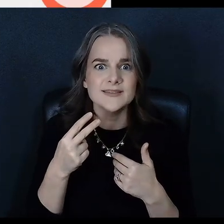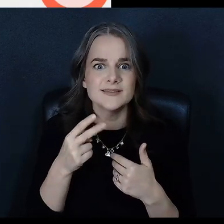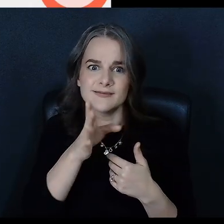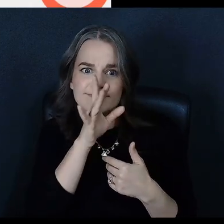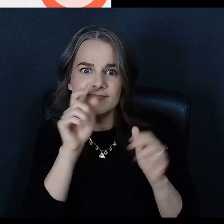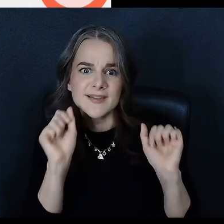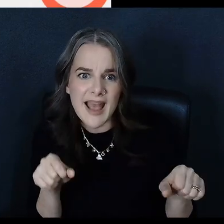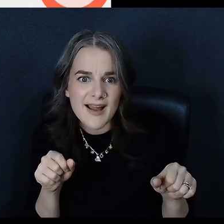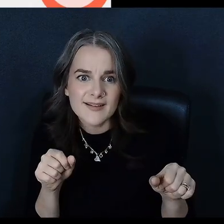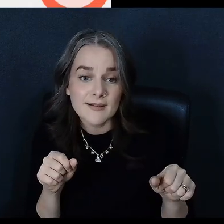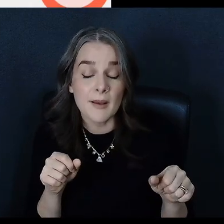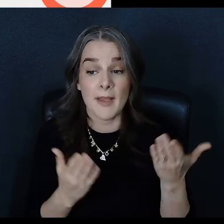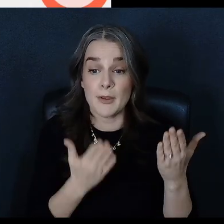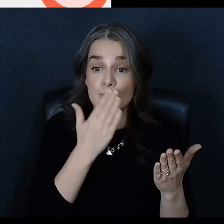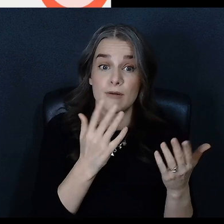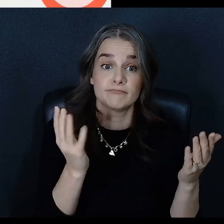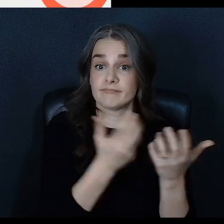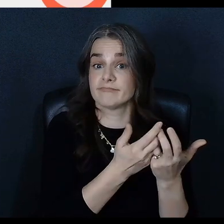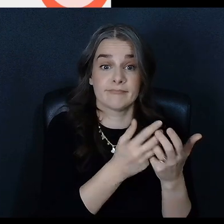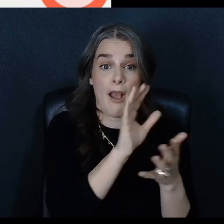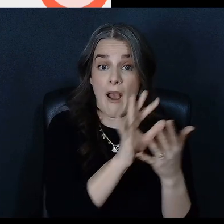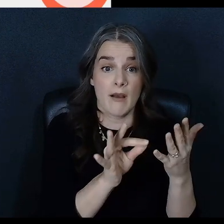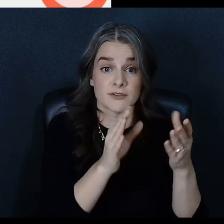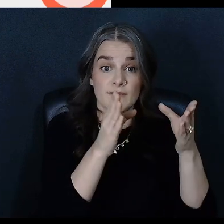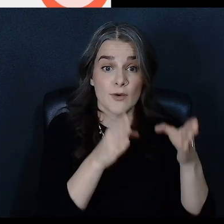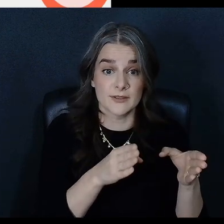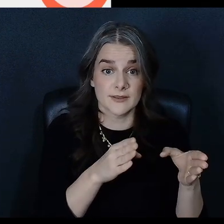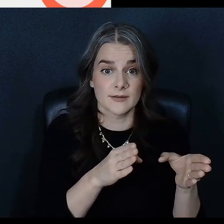Another option could be the device on the left.